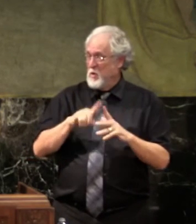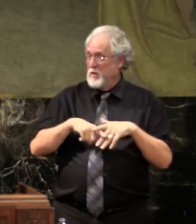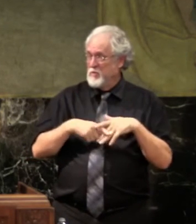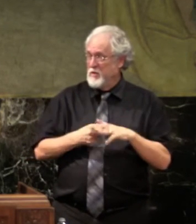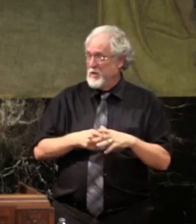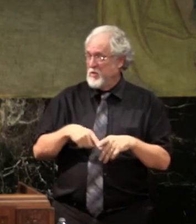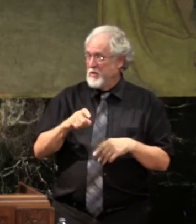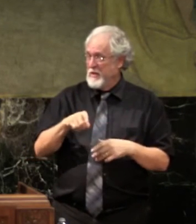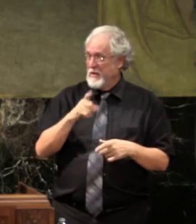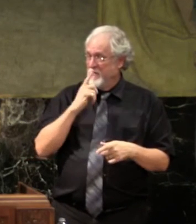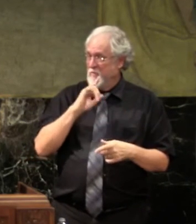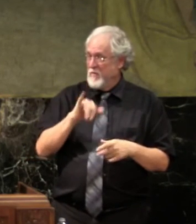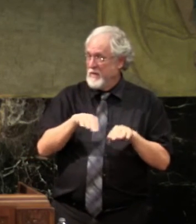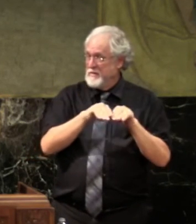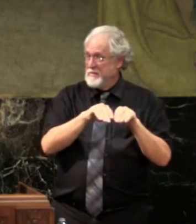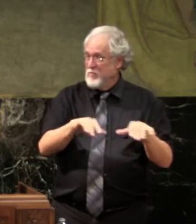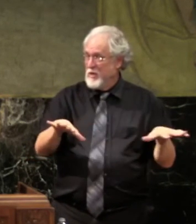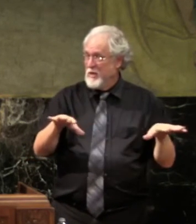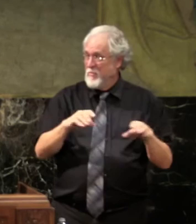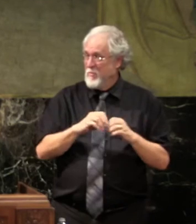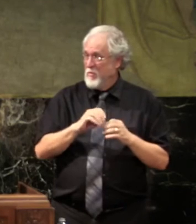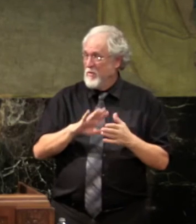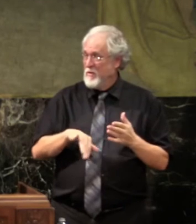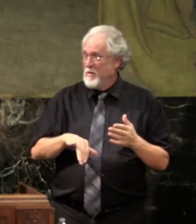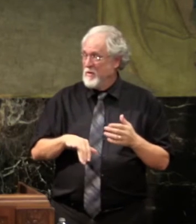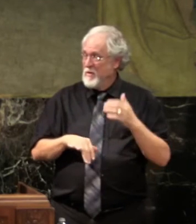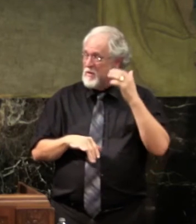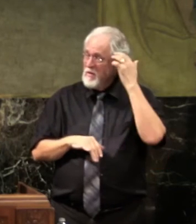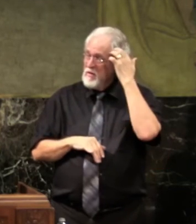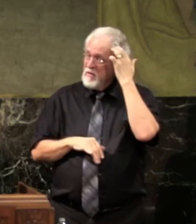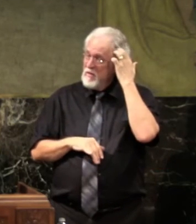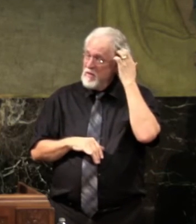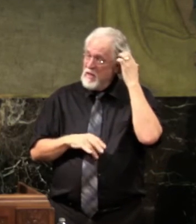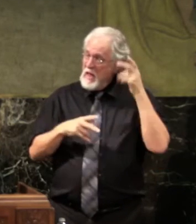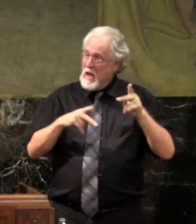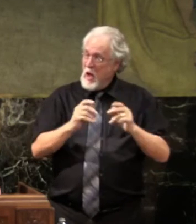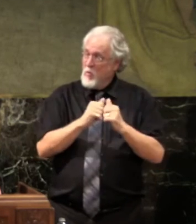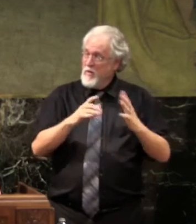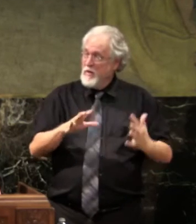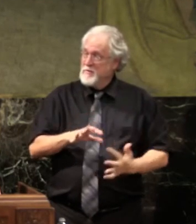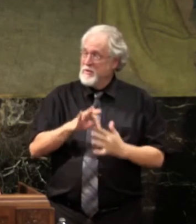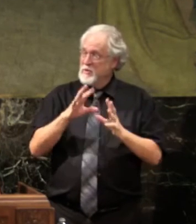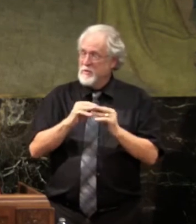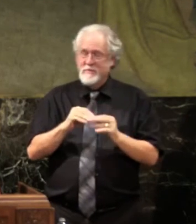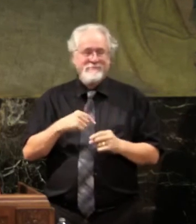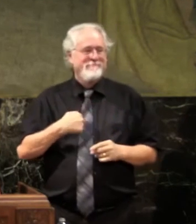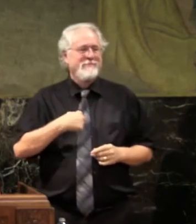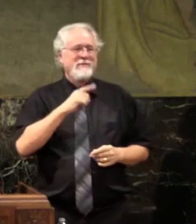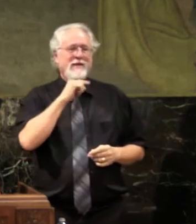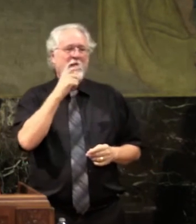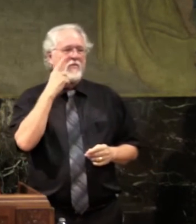well I haven't thought about it that way